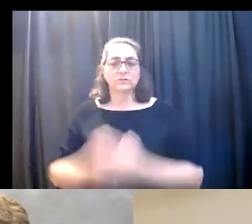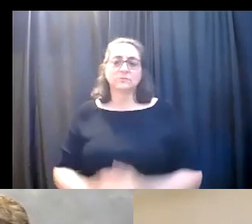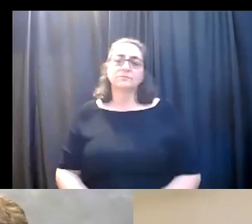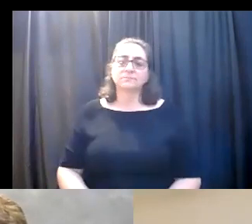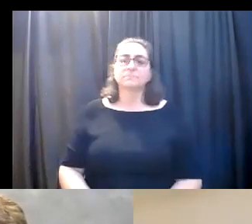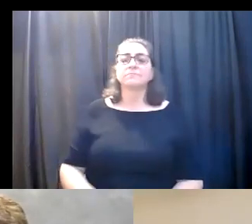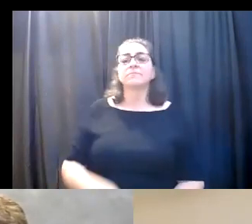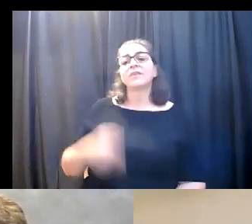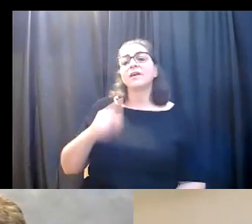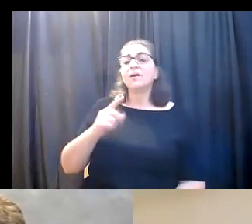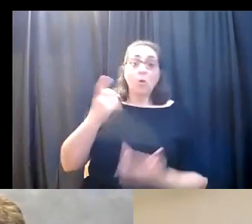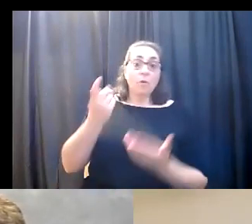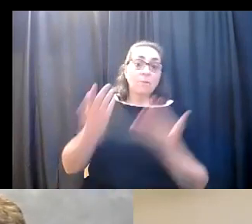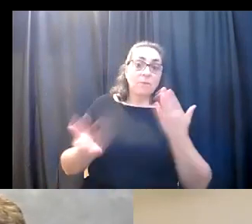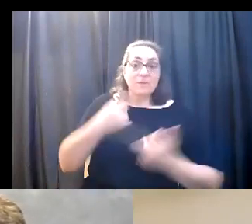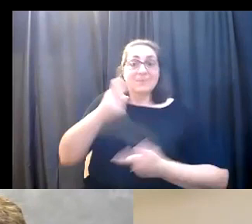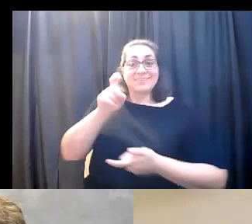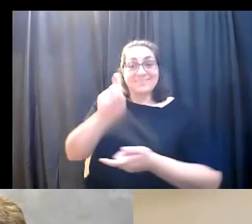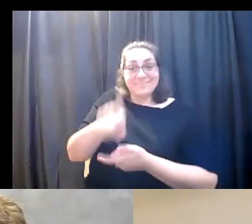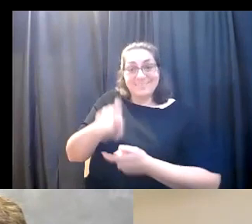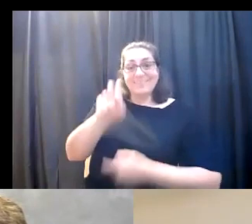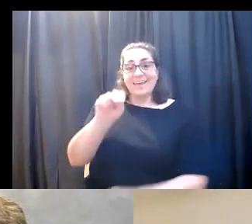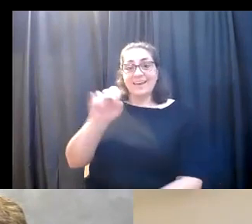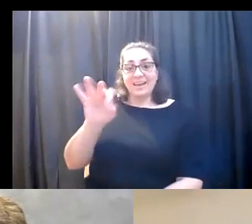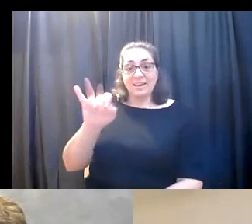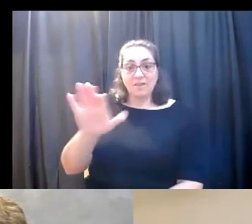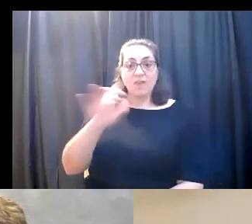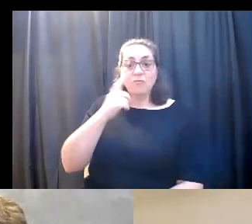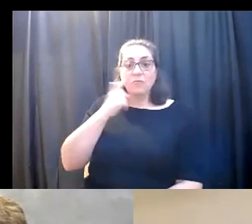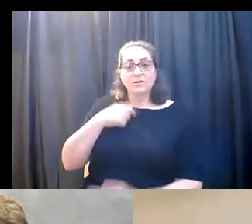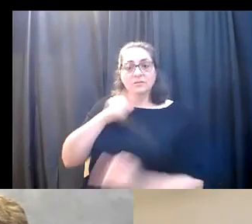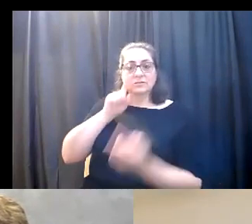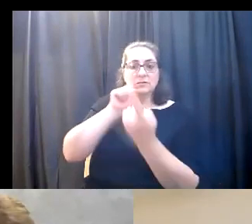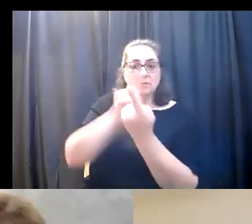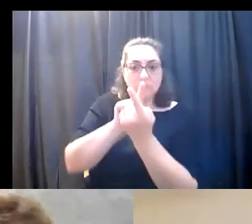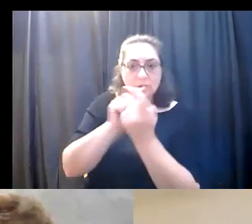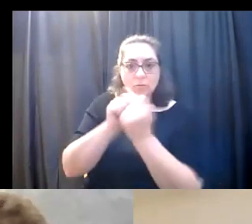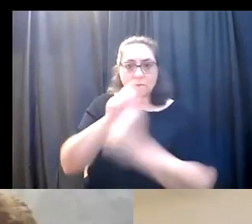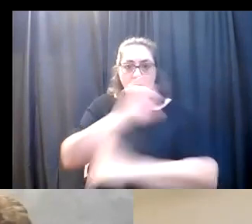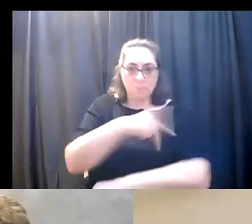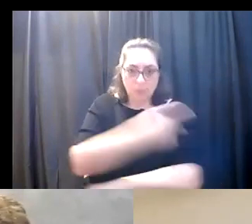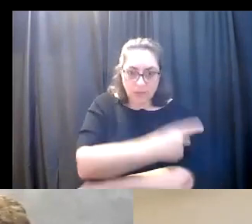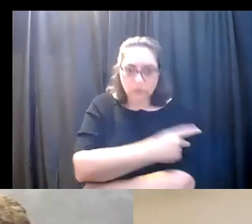reviews what the speech app is showing on the screen. There's a chance it may,